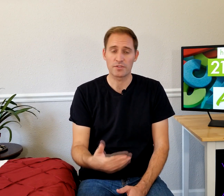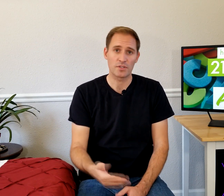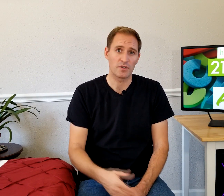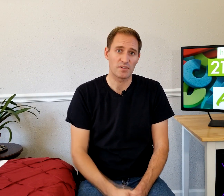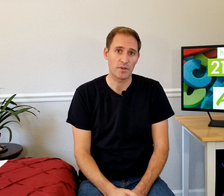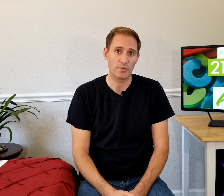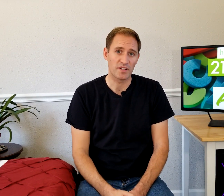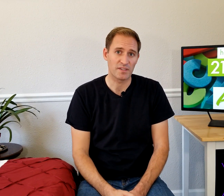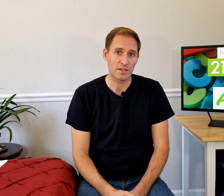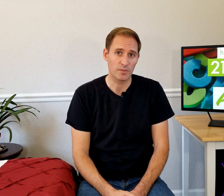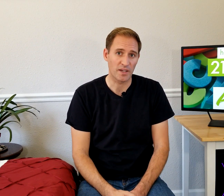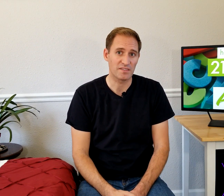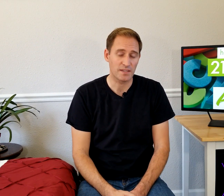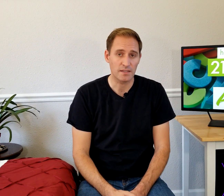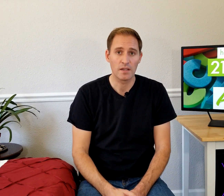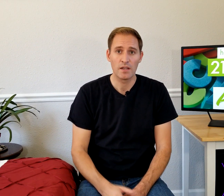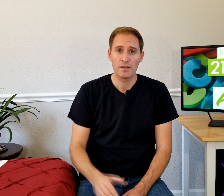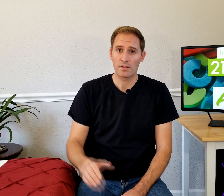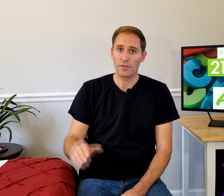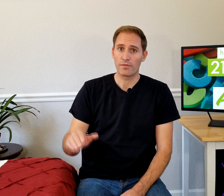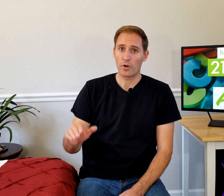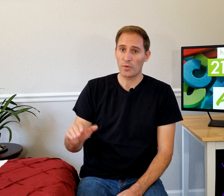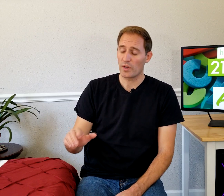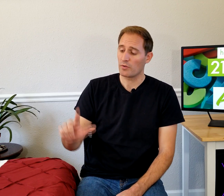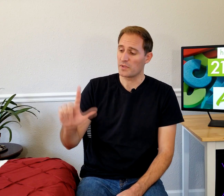will show you some other ways that you might see it. So the formal way would be